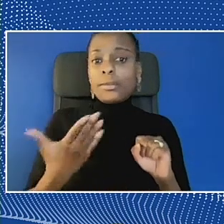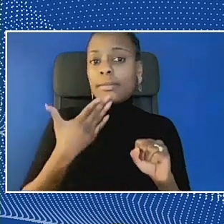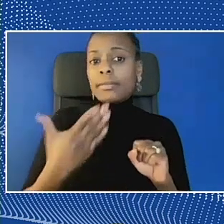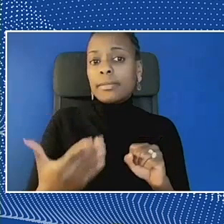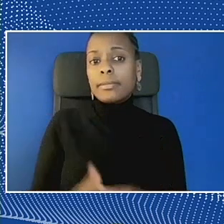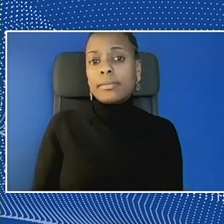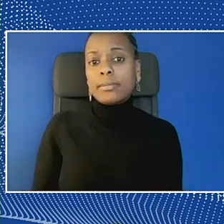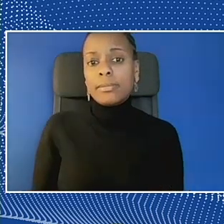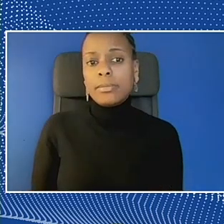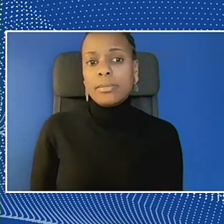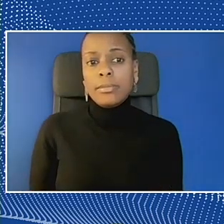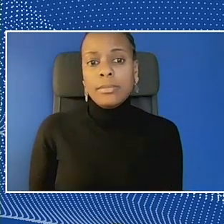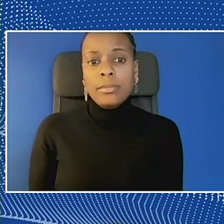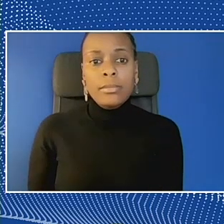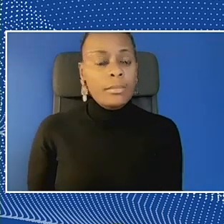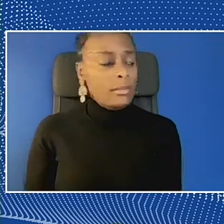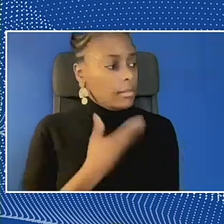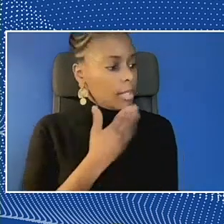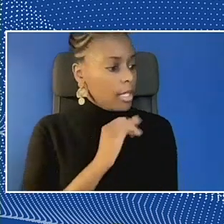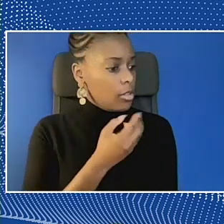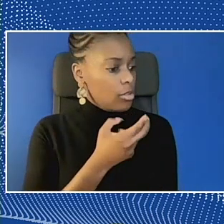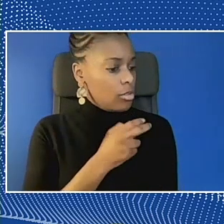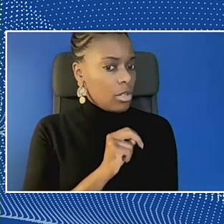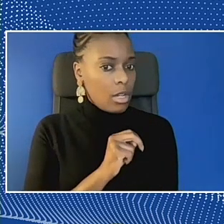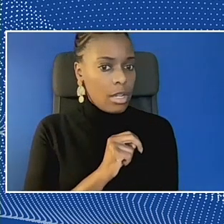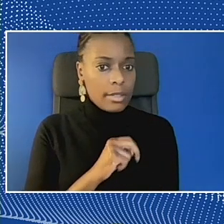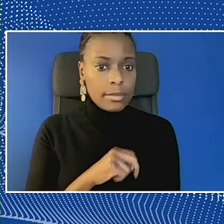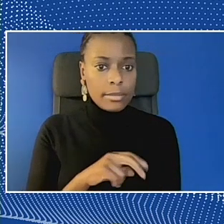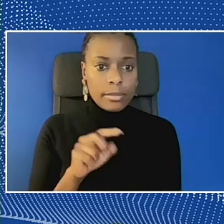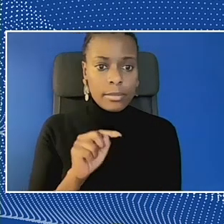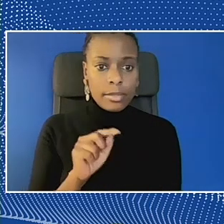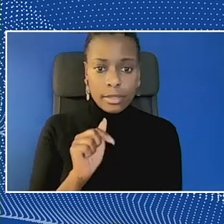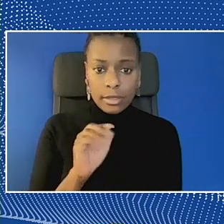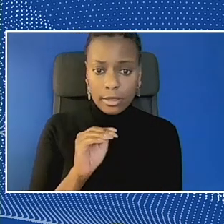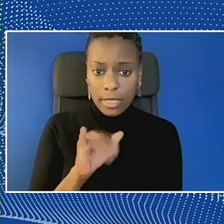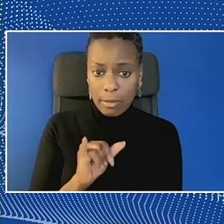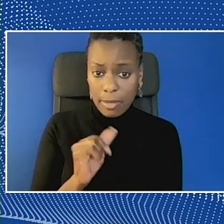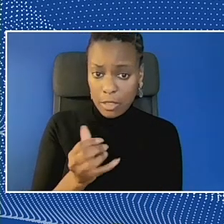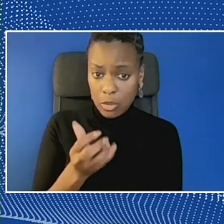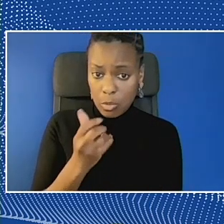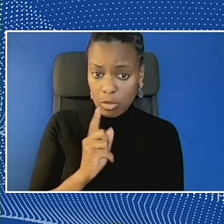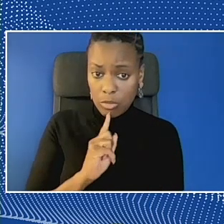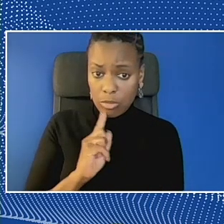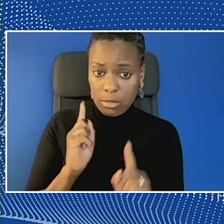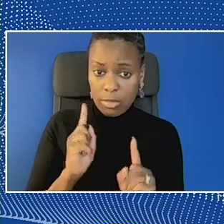Thank you, John. Tamy, you briefly came off mute, but then you- did you want to respond or would you like to take Jessica's comment as well?